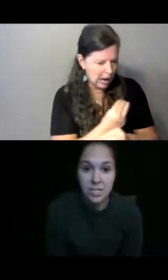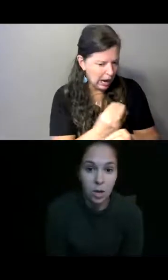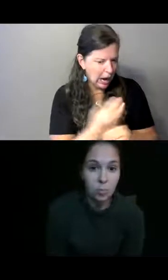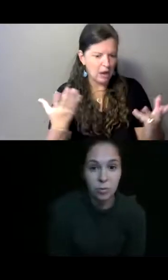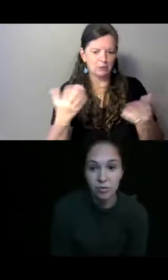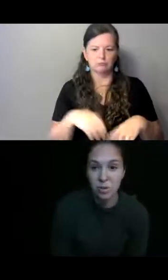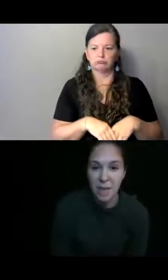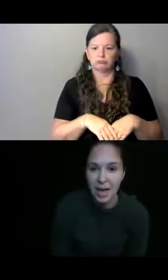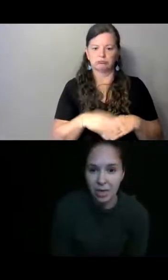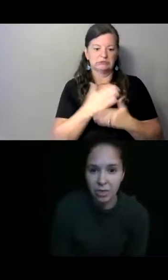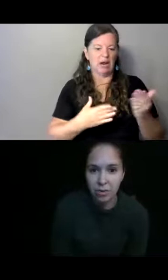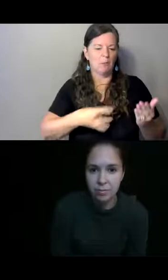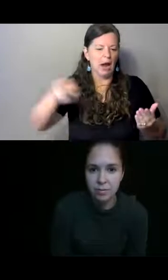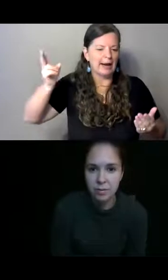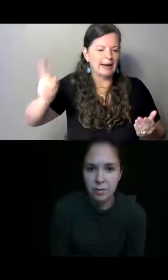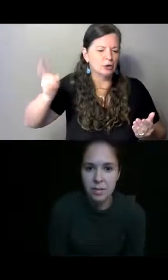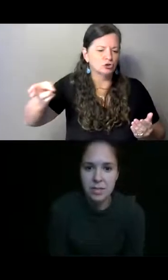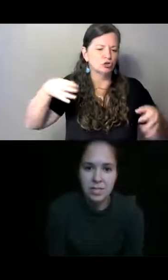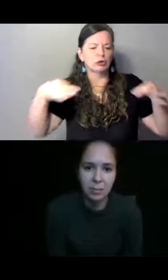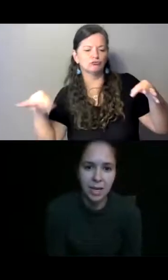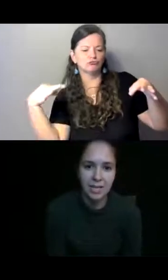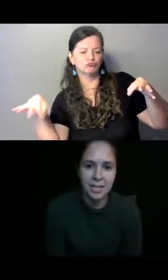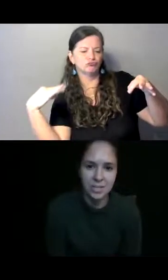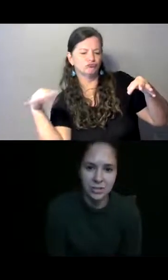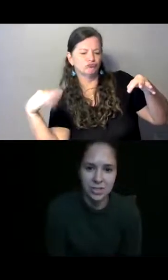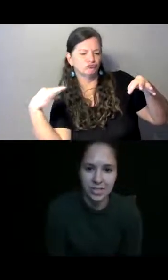some prefer math, some like history,